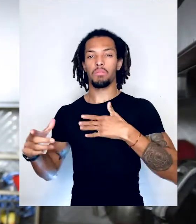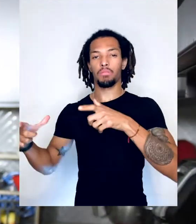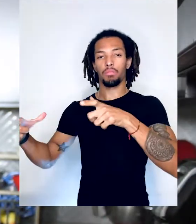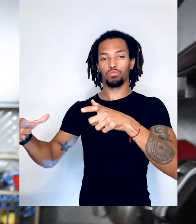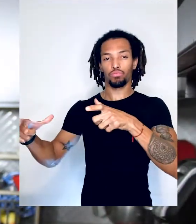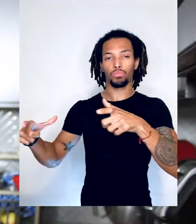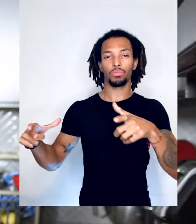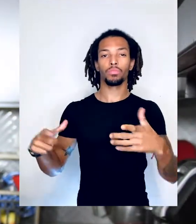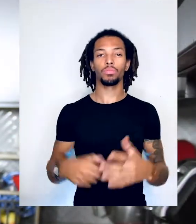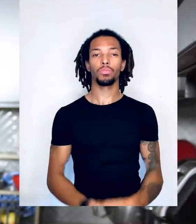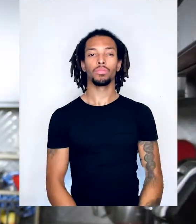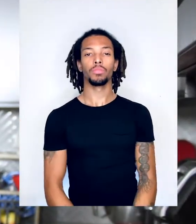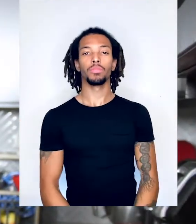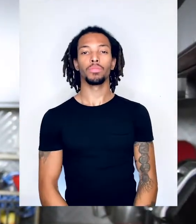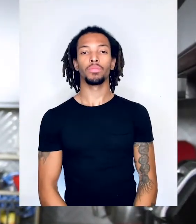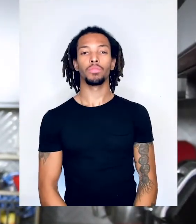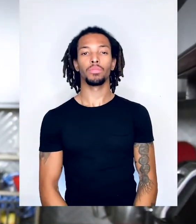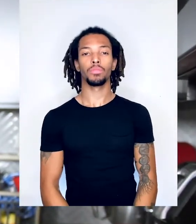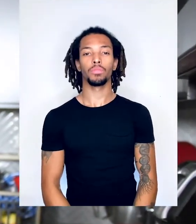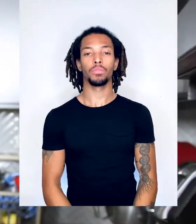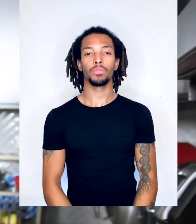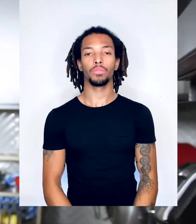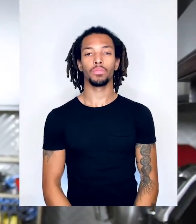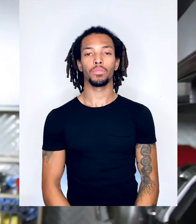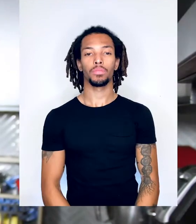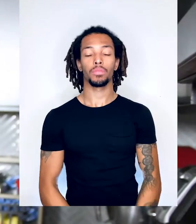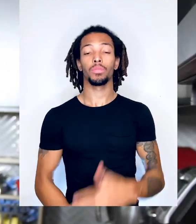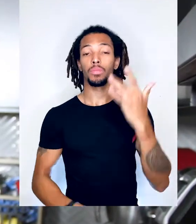because you want it to sort of, you want the oil to pool around the pancake a little bit.